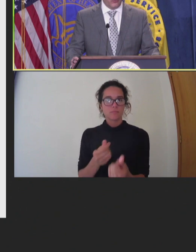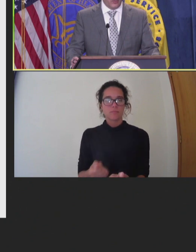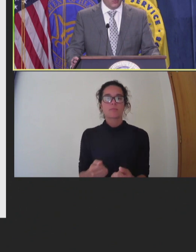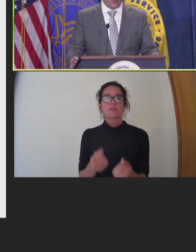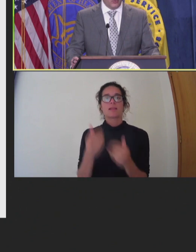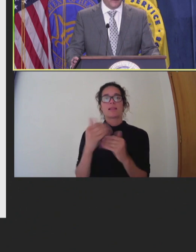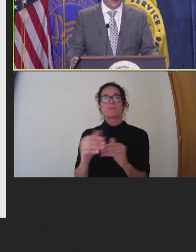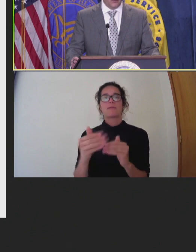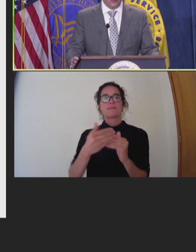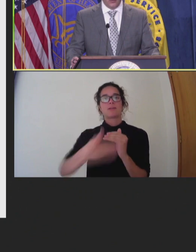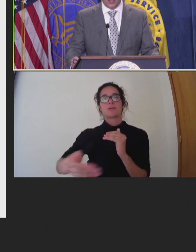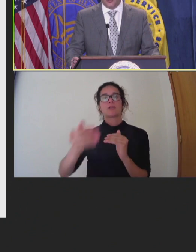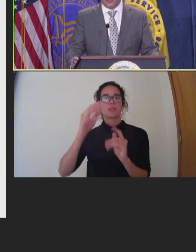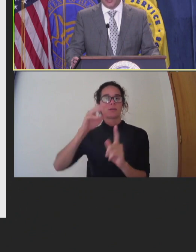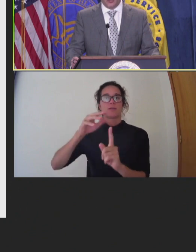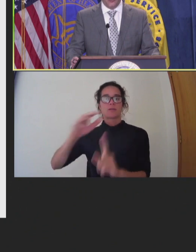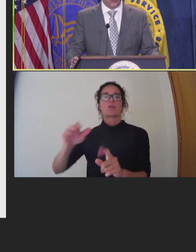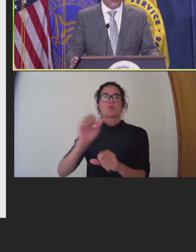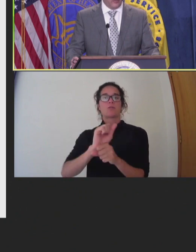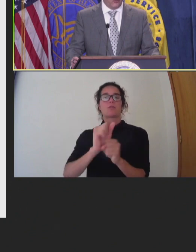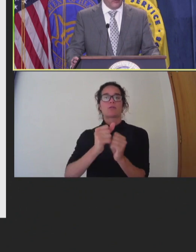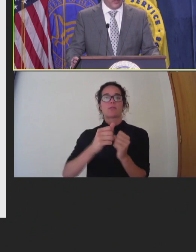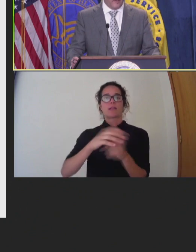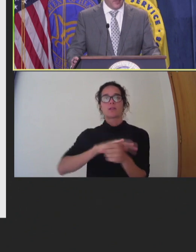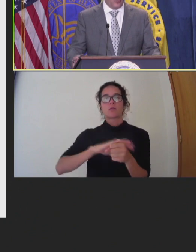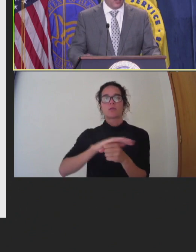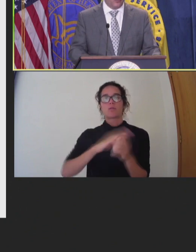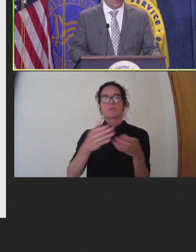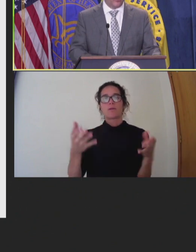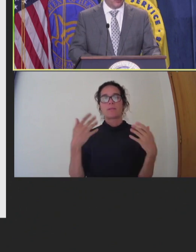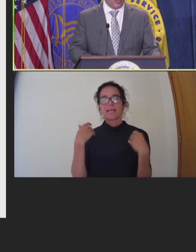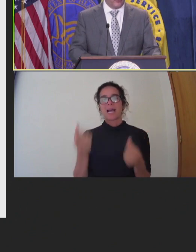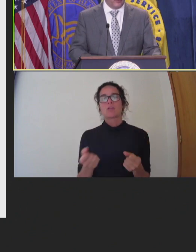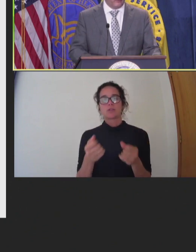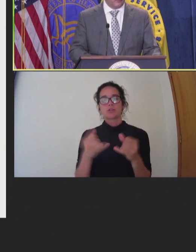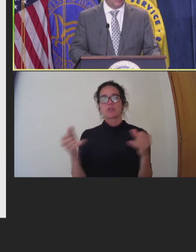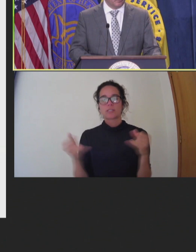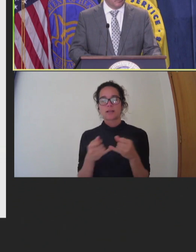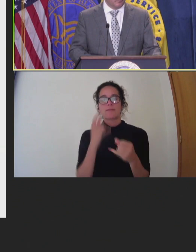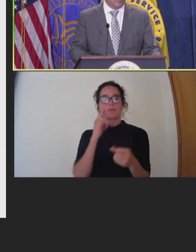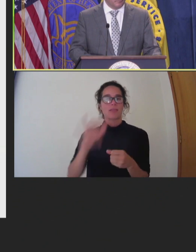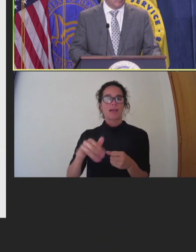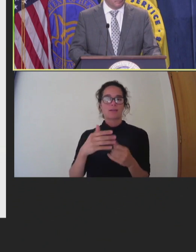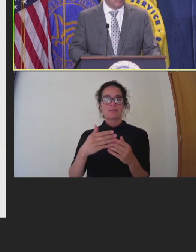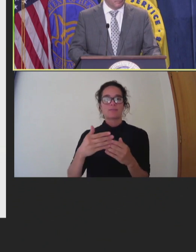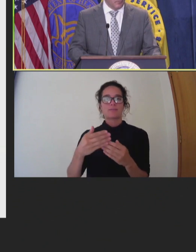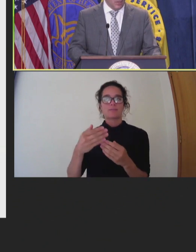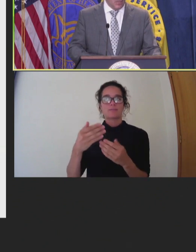and work with the local public health jurisdictions on that part of the process.